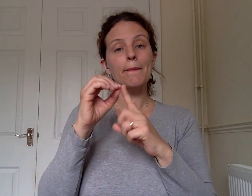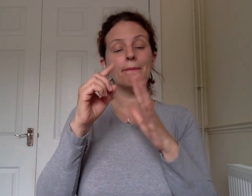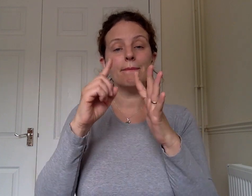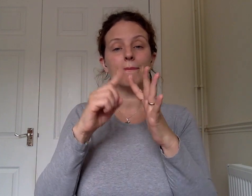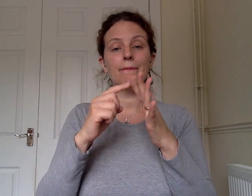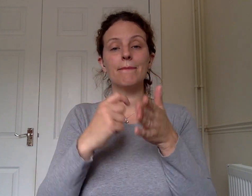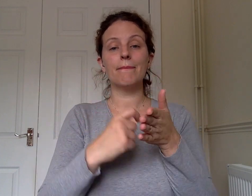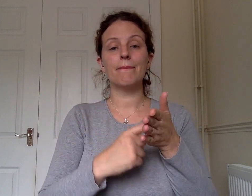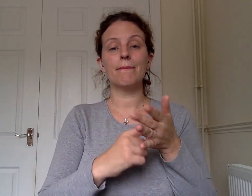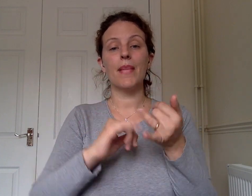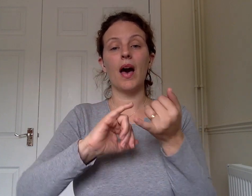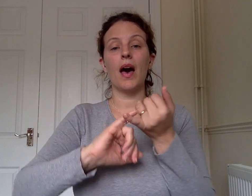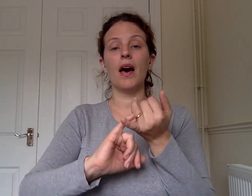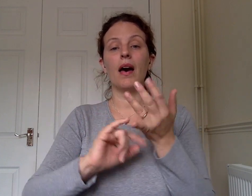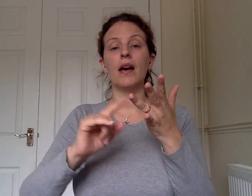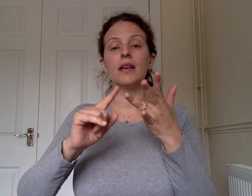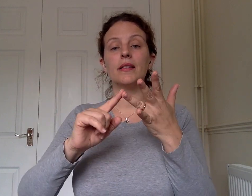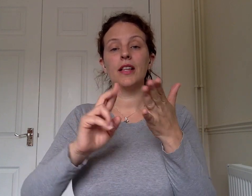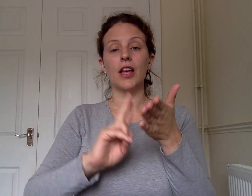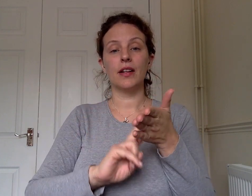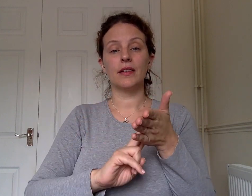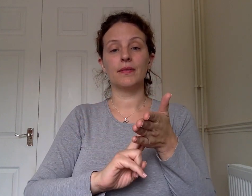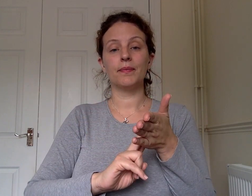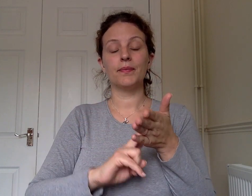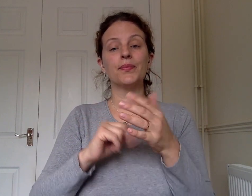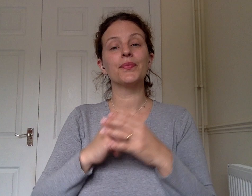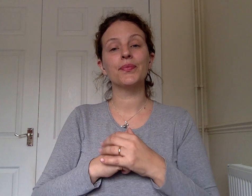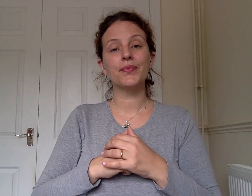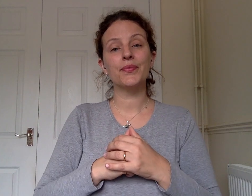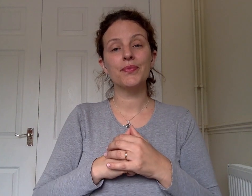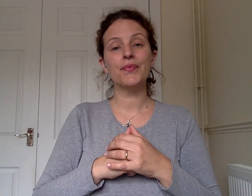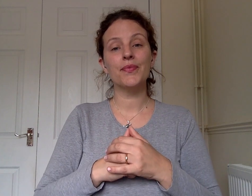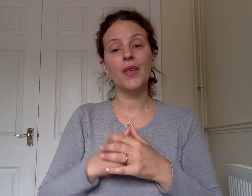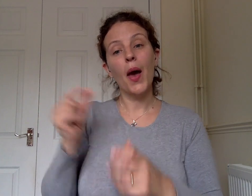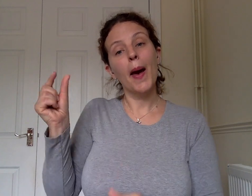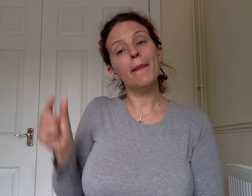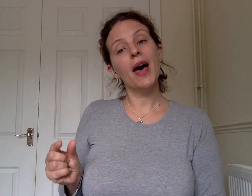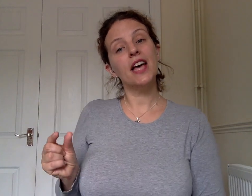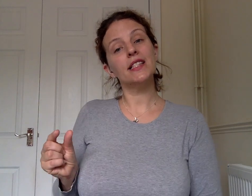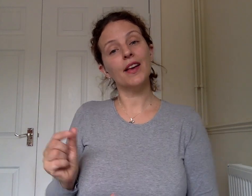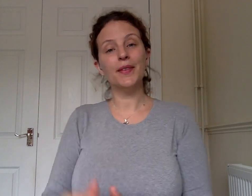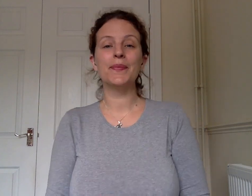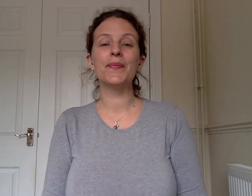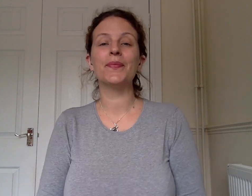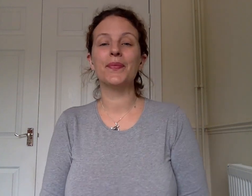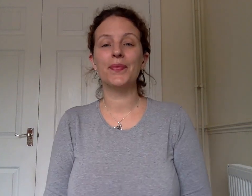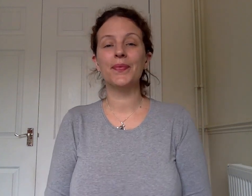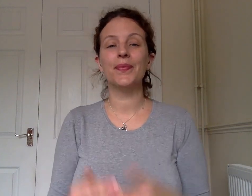Person the sign is......